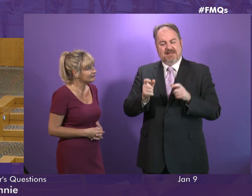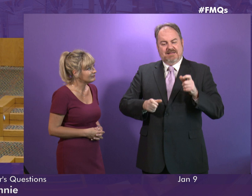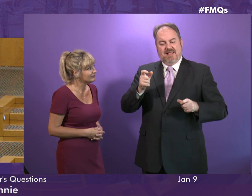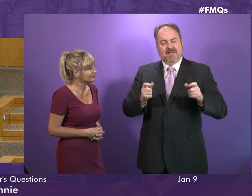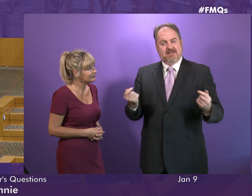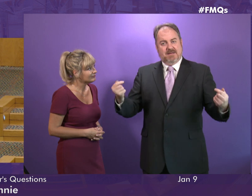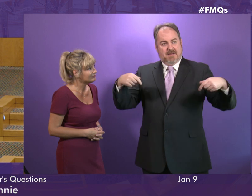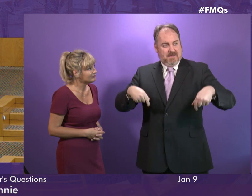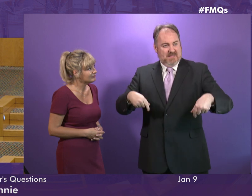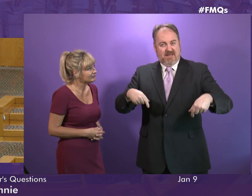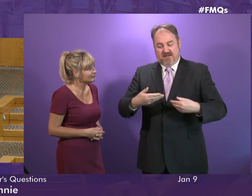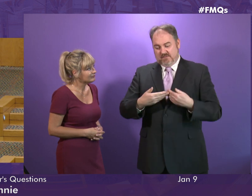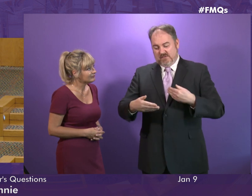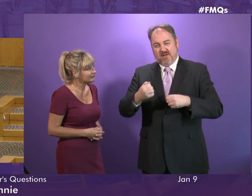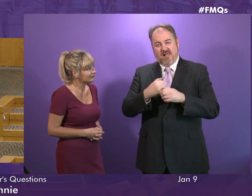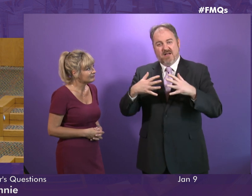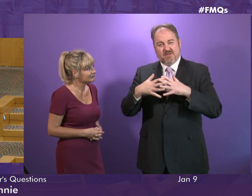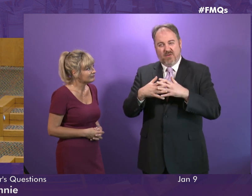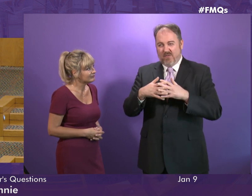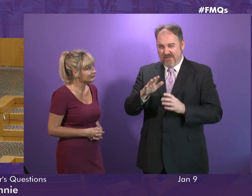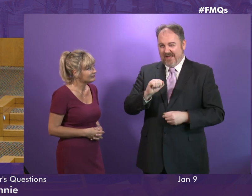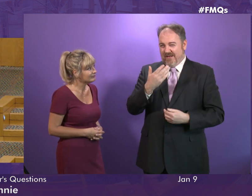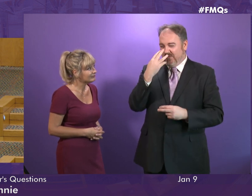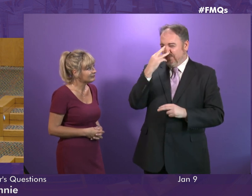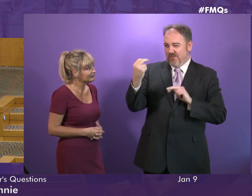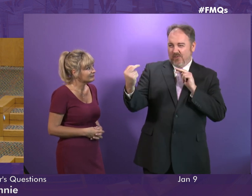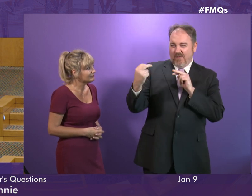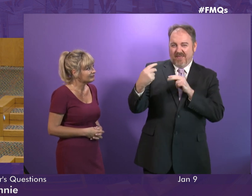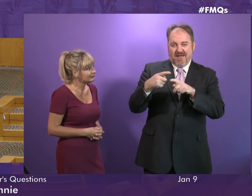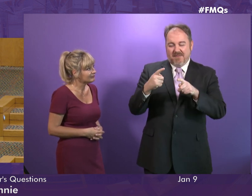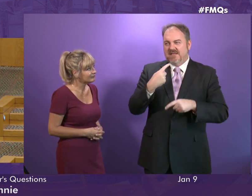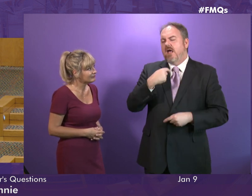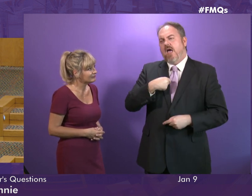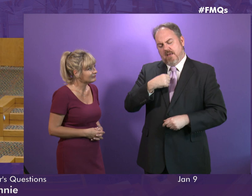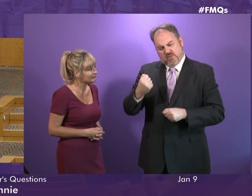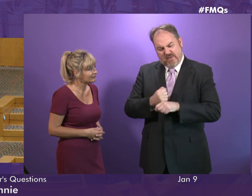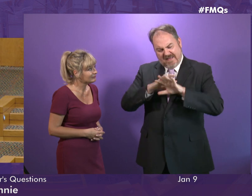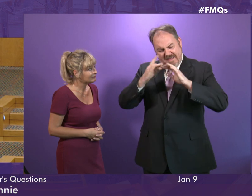to look them in the eye and say that she is doing everything that she can on climate change?